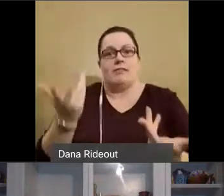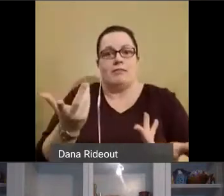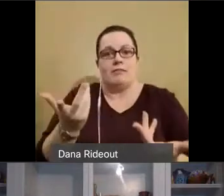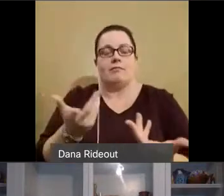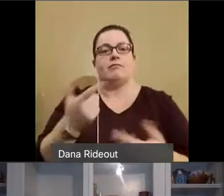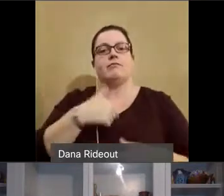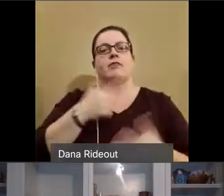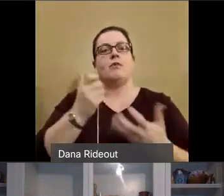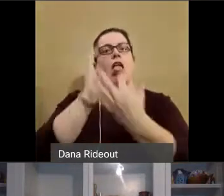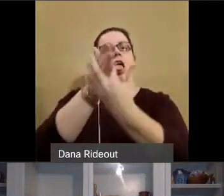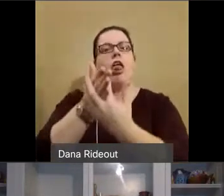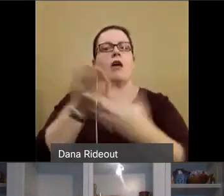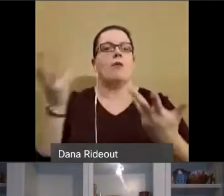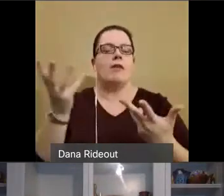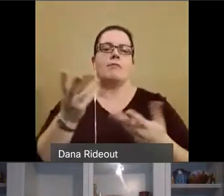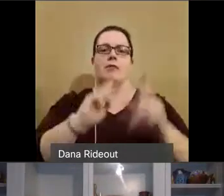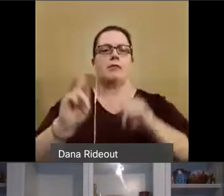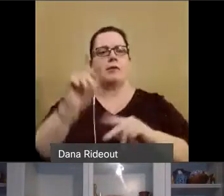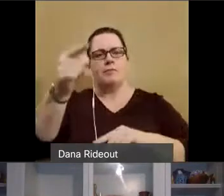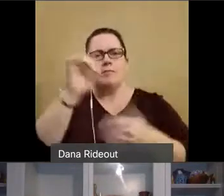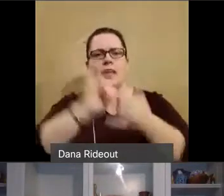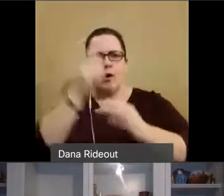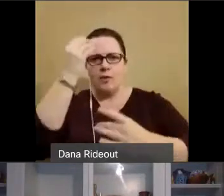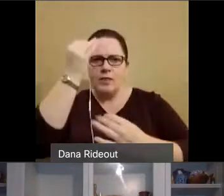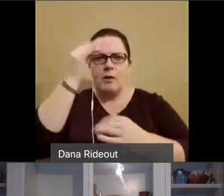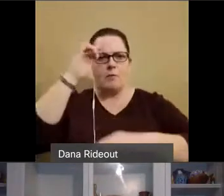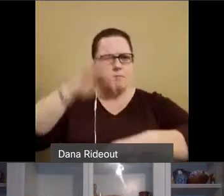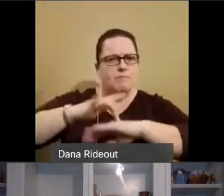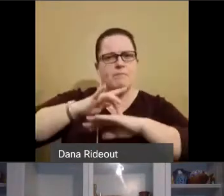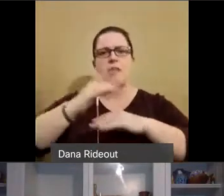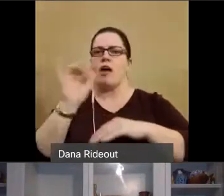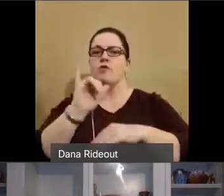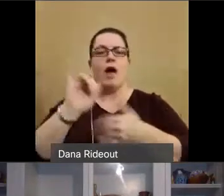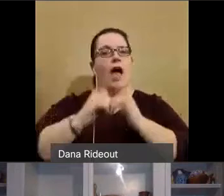How people think about and celebrate and hail resilience.